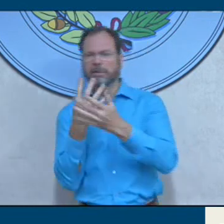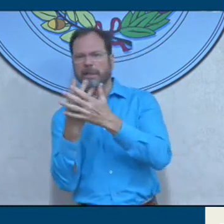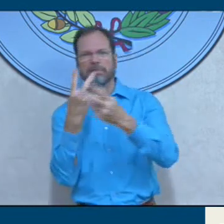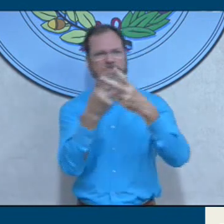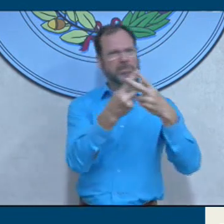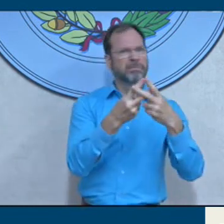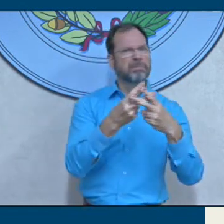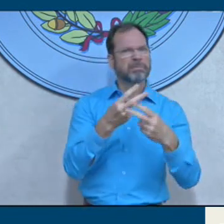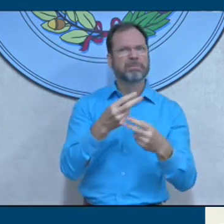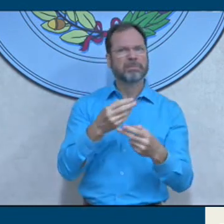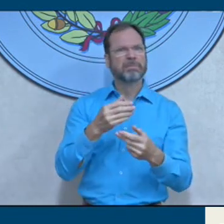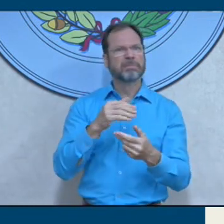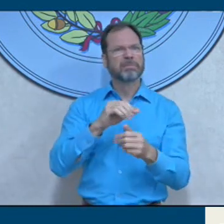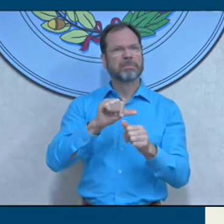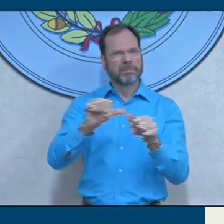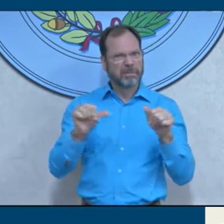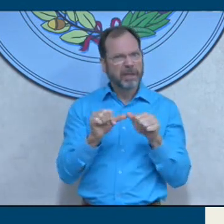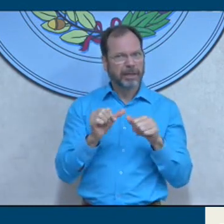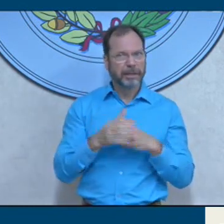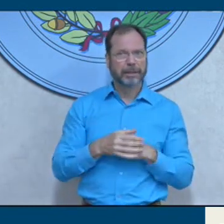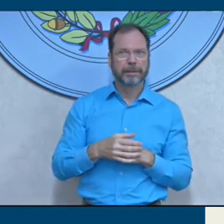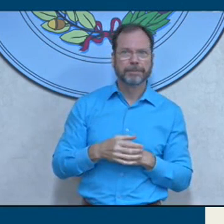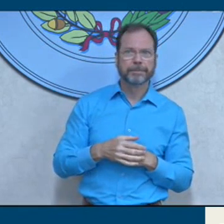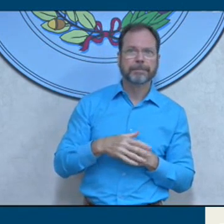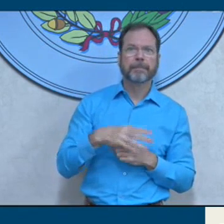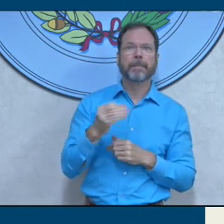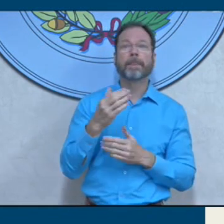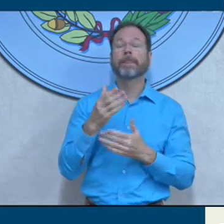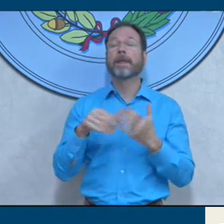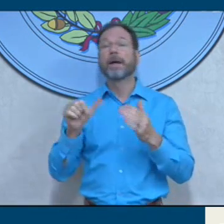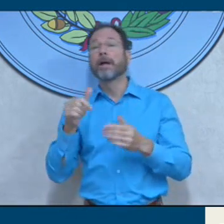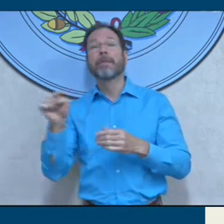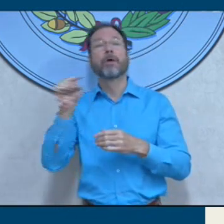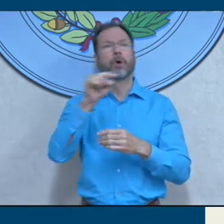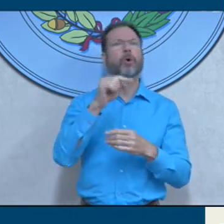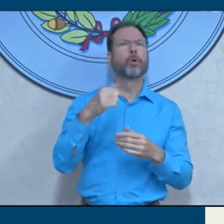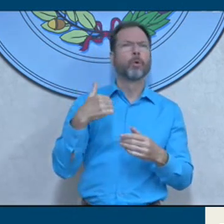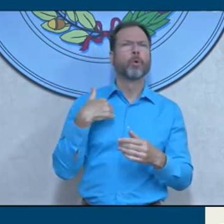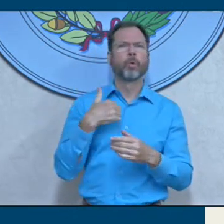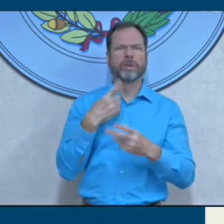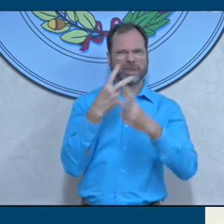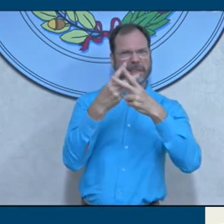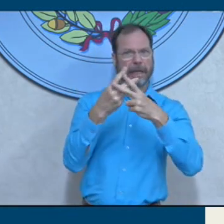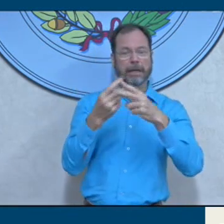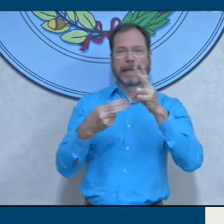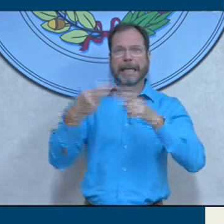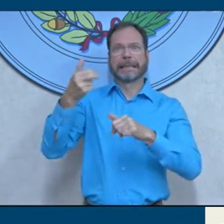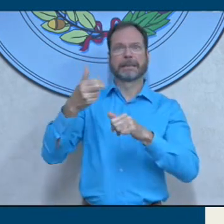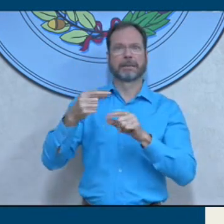SETTING. THAT WE HAVE COMPLETED PROTESTING WELL OVER A MAJORITY. THOSE TYPES OF